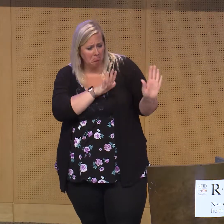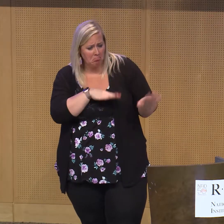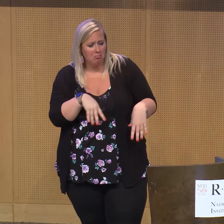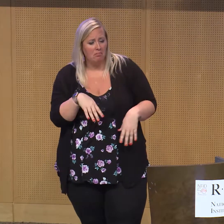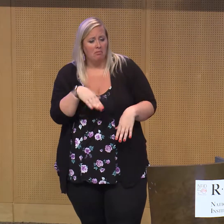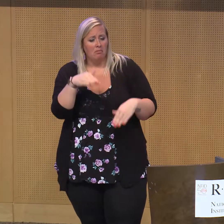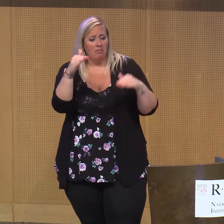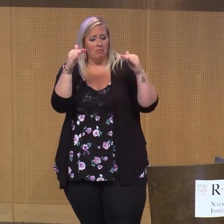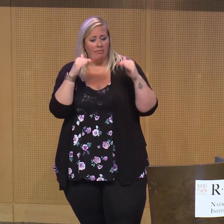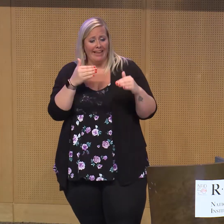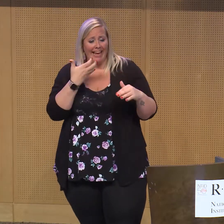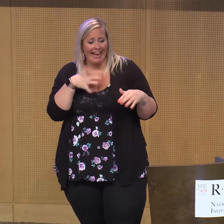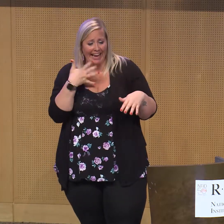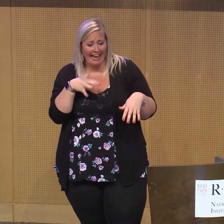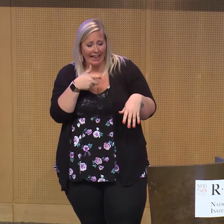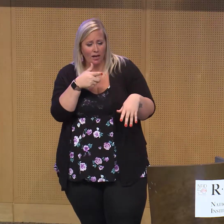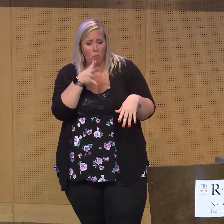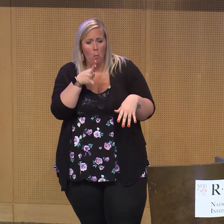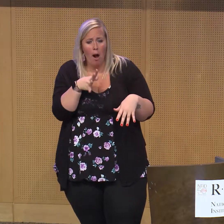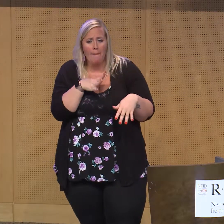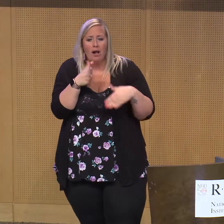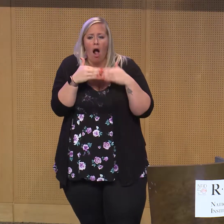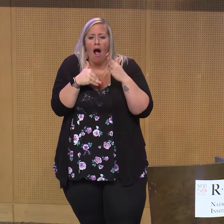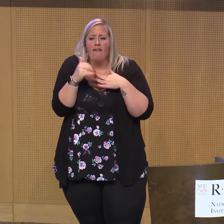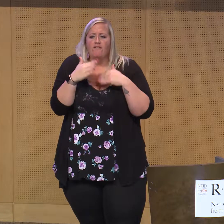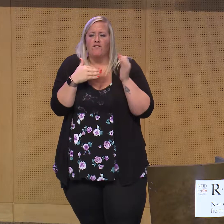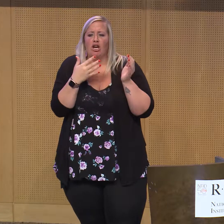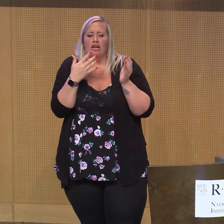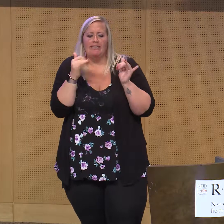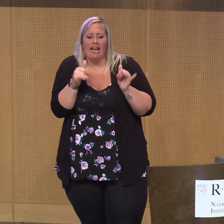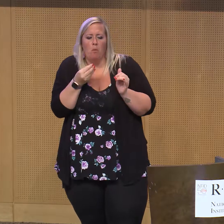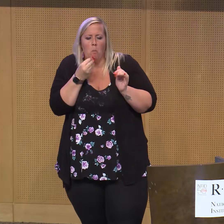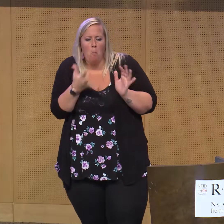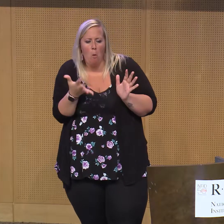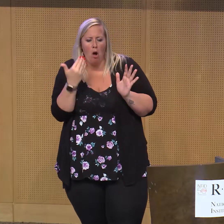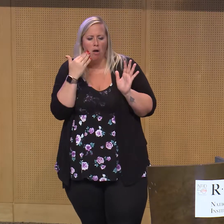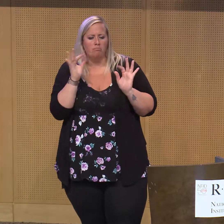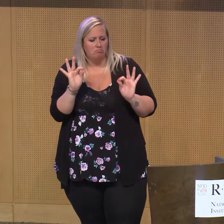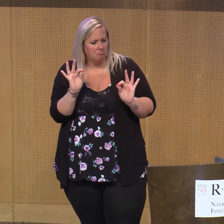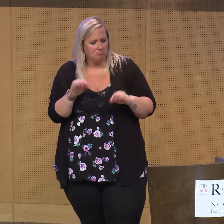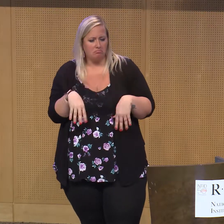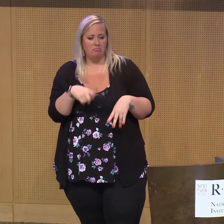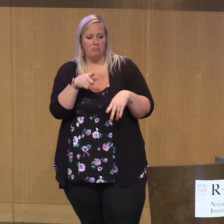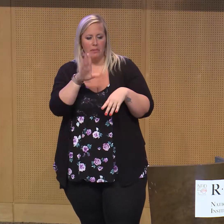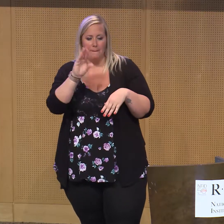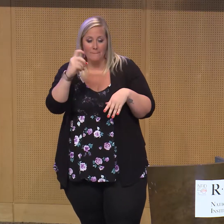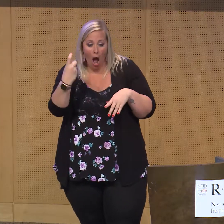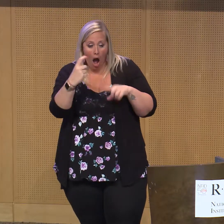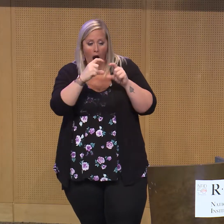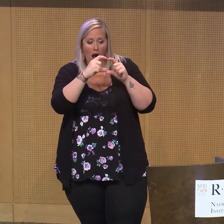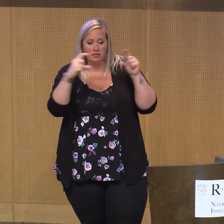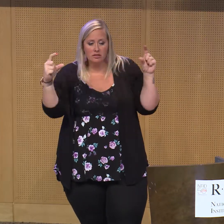they're dressed for a cool and comfortable environment. For heating, I've got a woman dressed comfortably like she's in a warm environment.